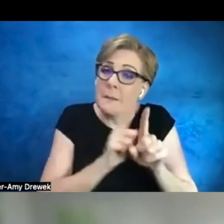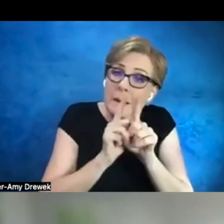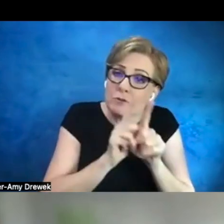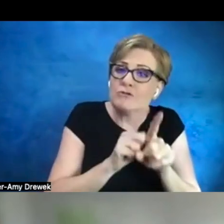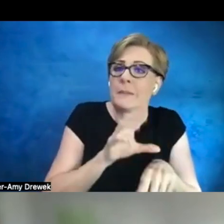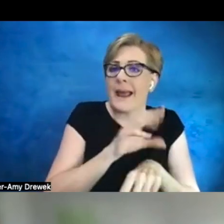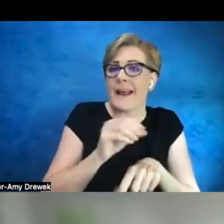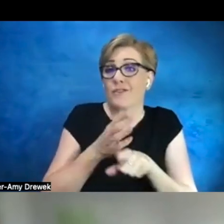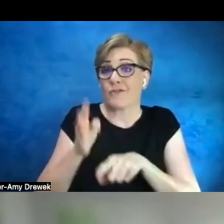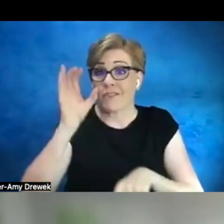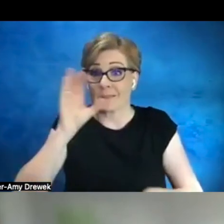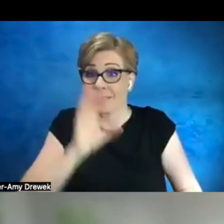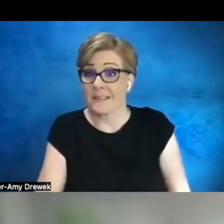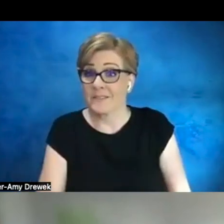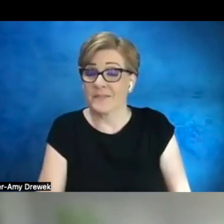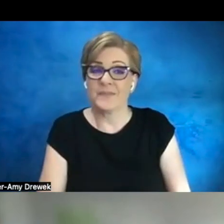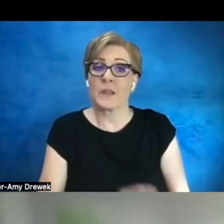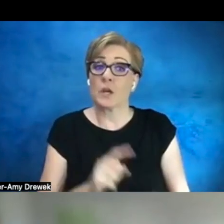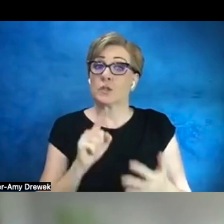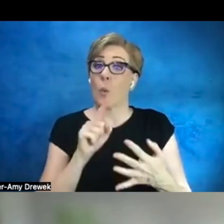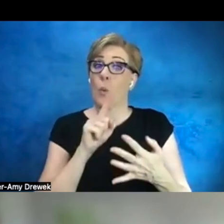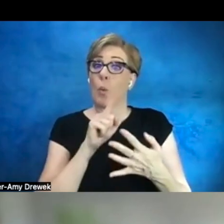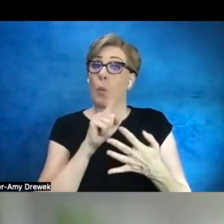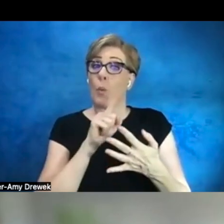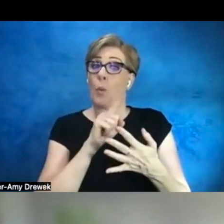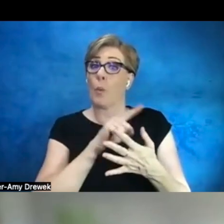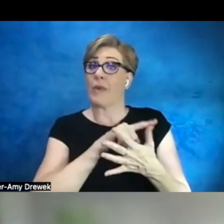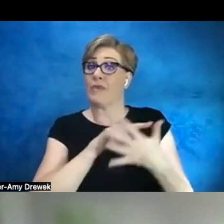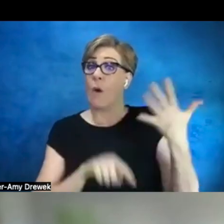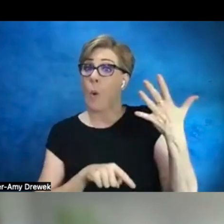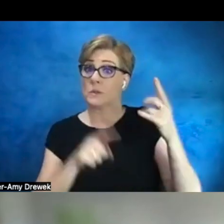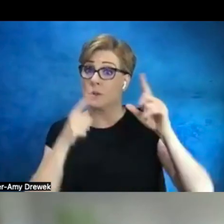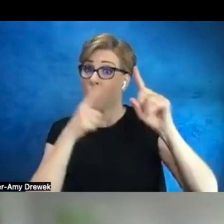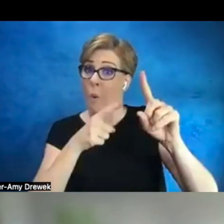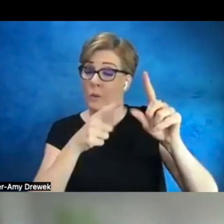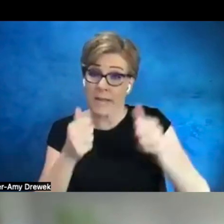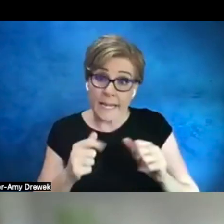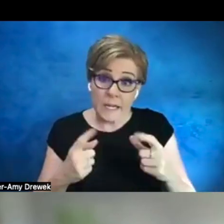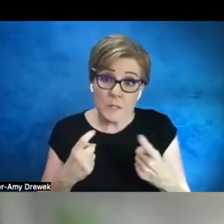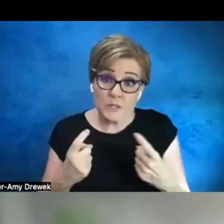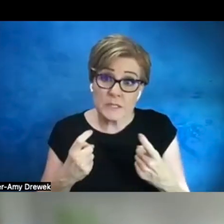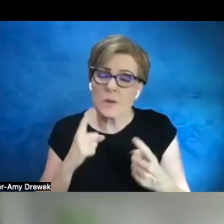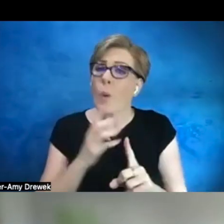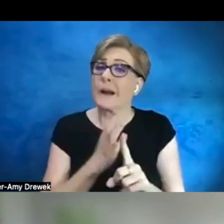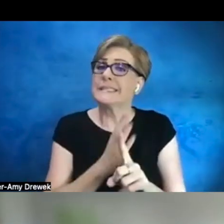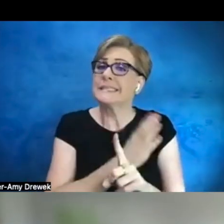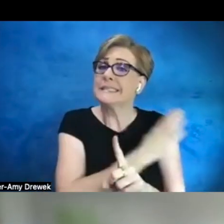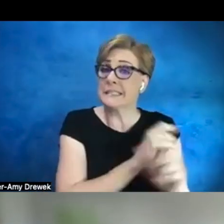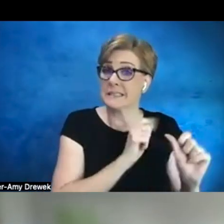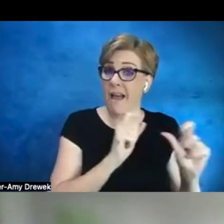Are there any questions about this so far before we move ahead?